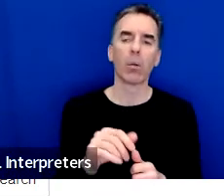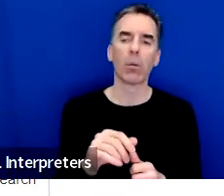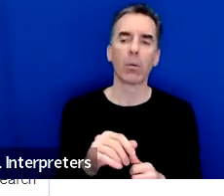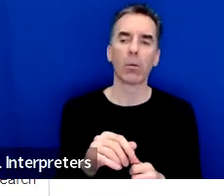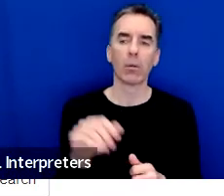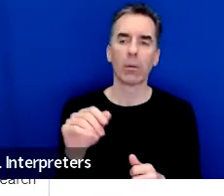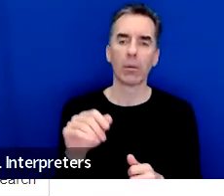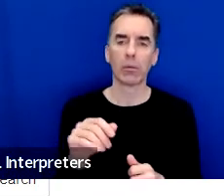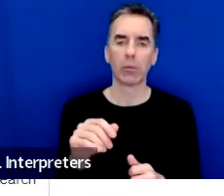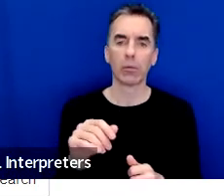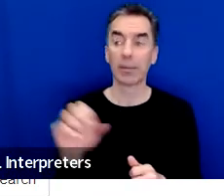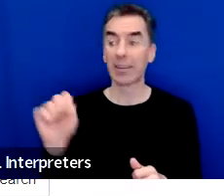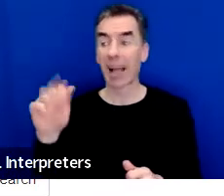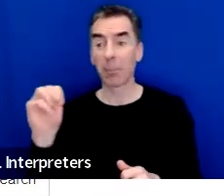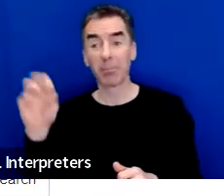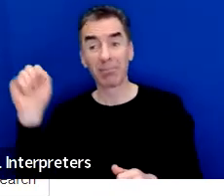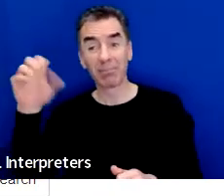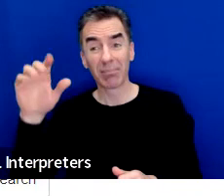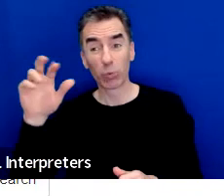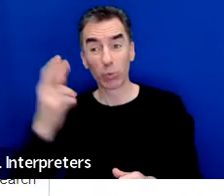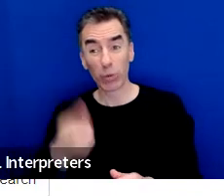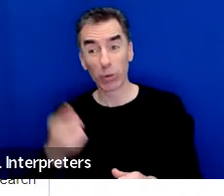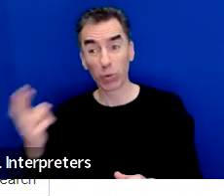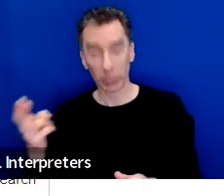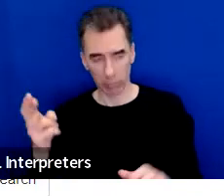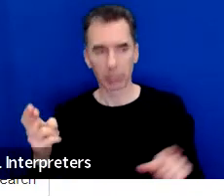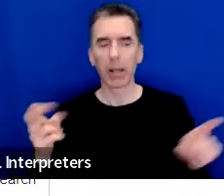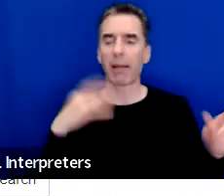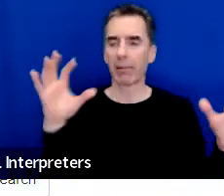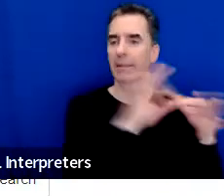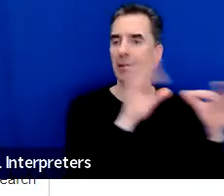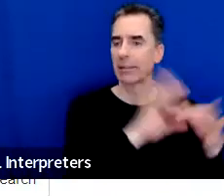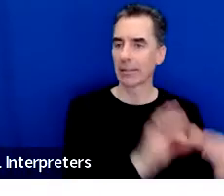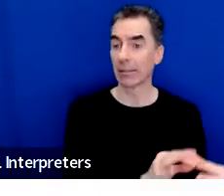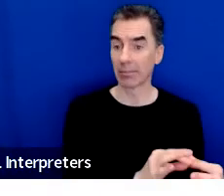that Sam shared directly from Biblio, which I'll also put those in the chat as well.